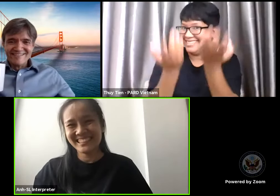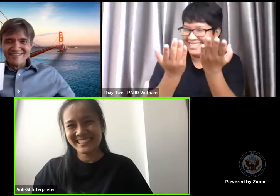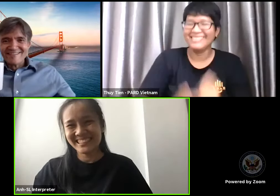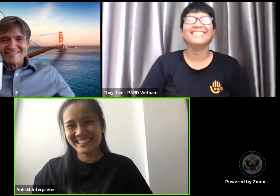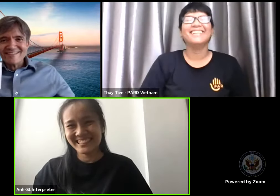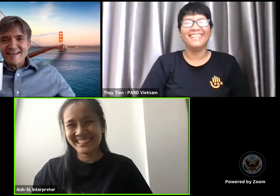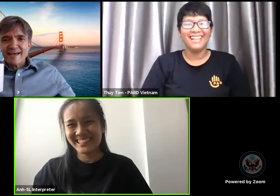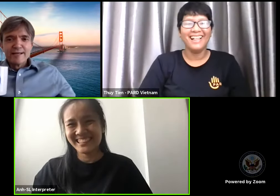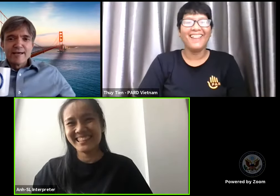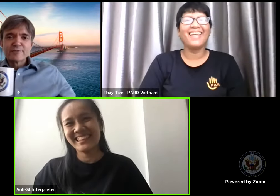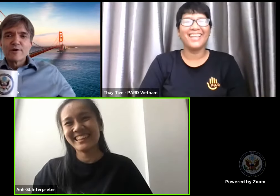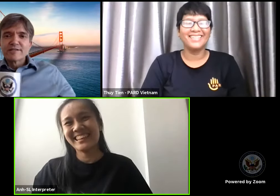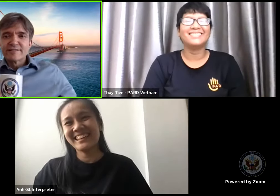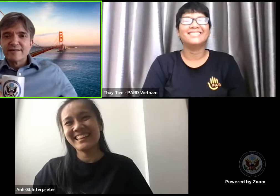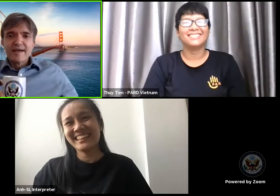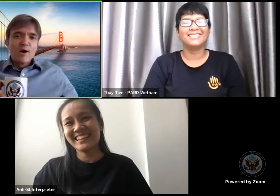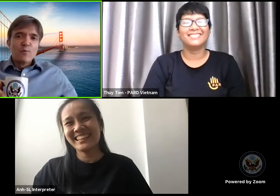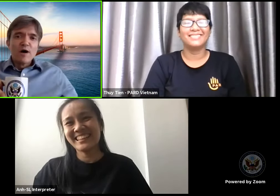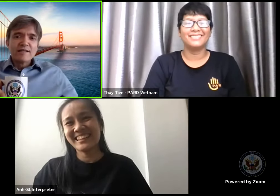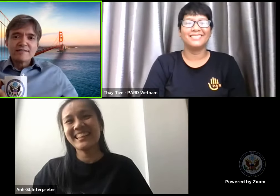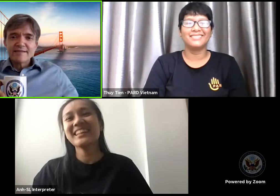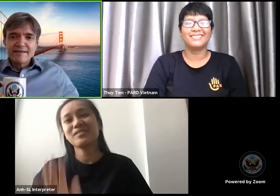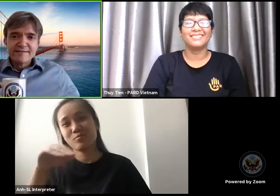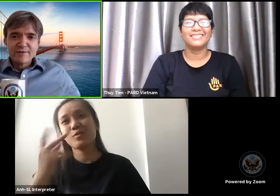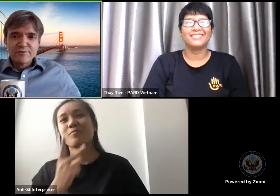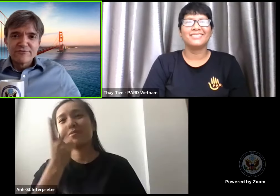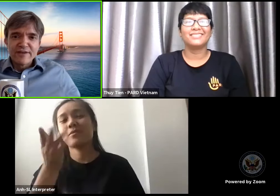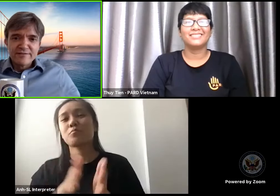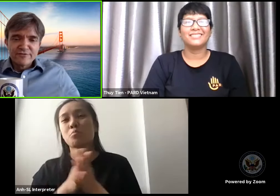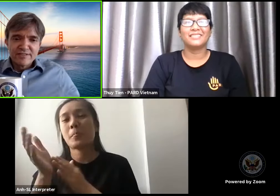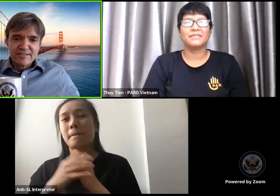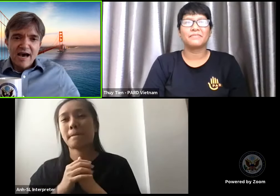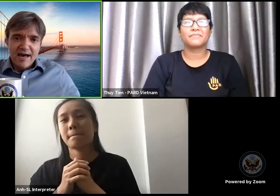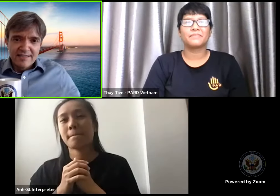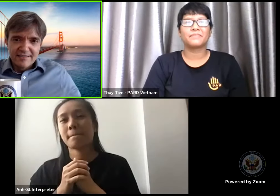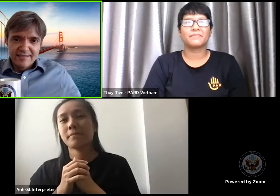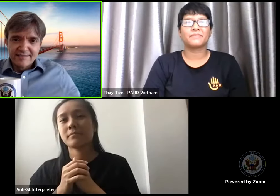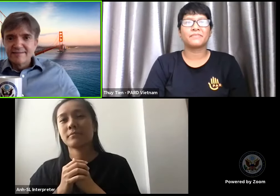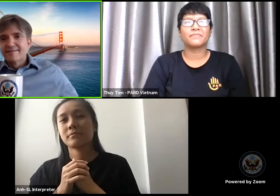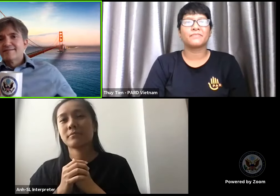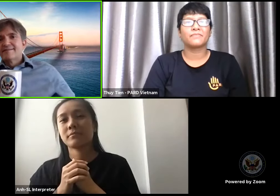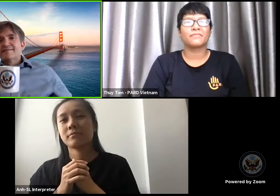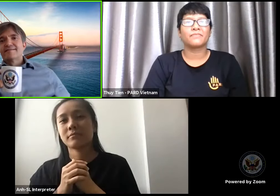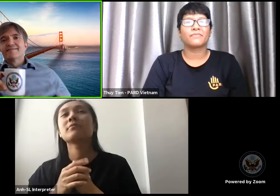[Jason] Next question, What is your favorite holiday?